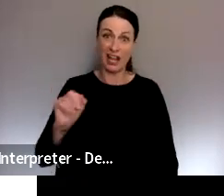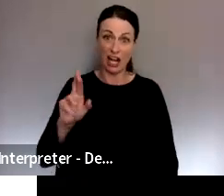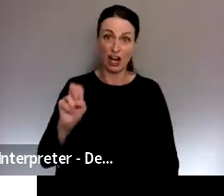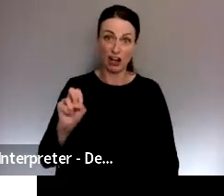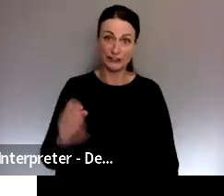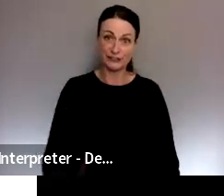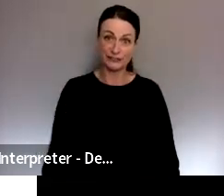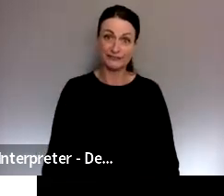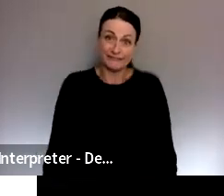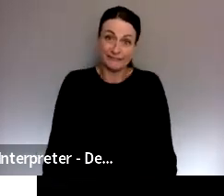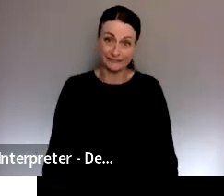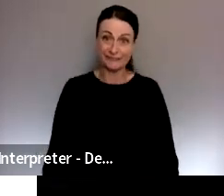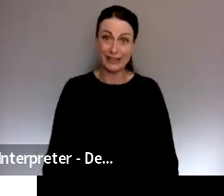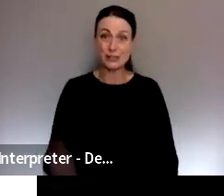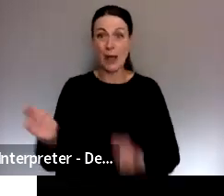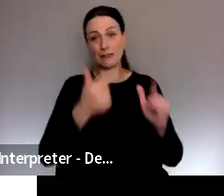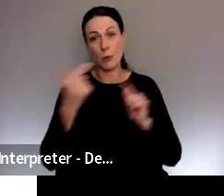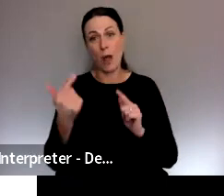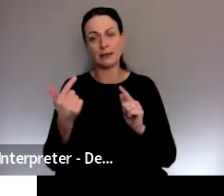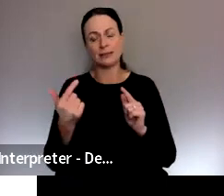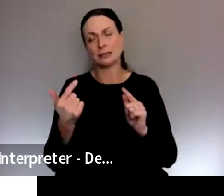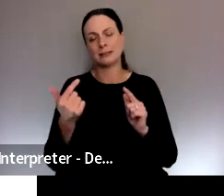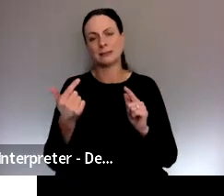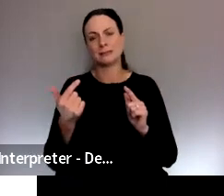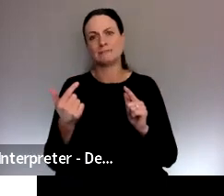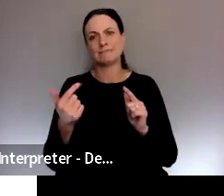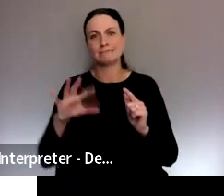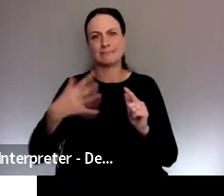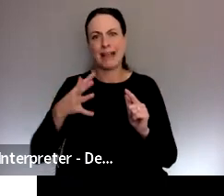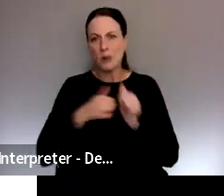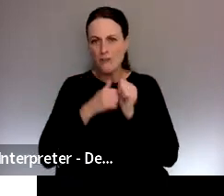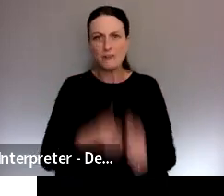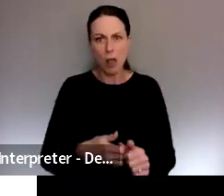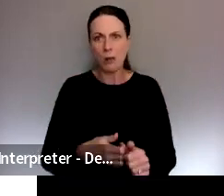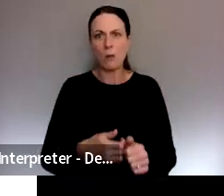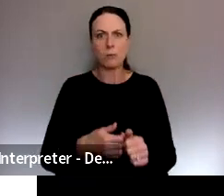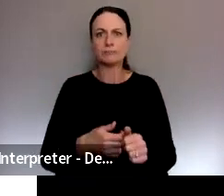and so that everyone is kind of following along,